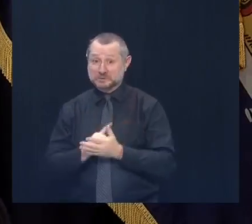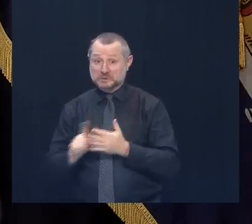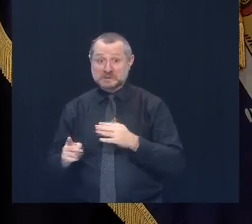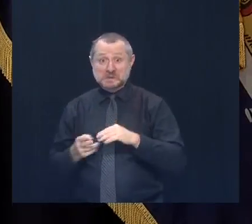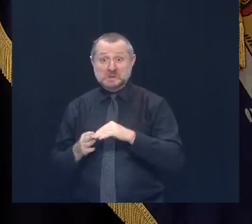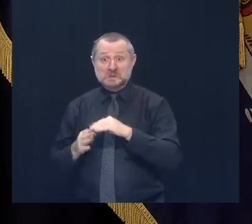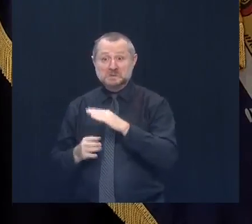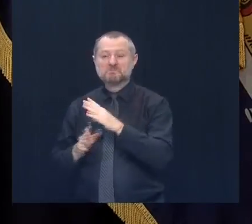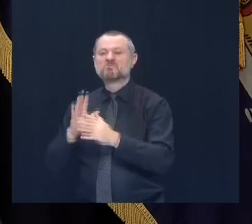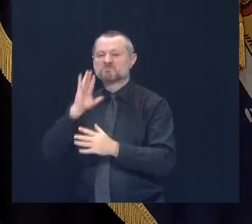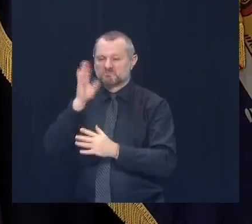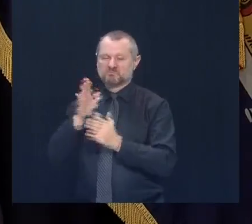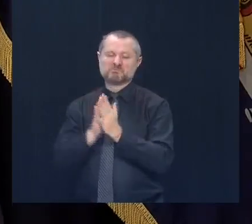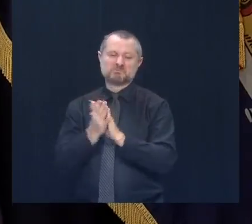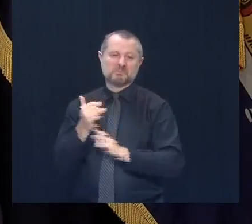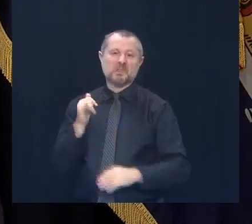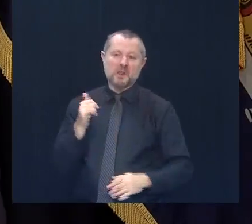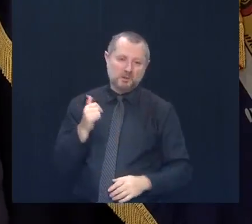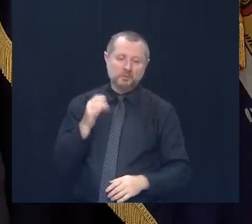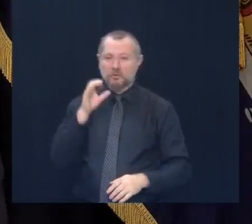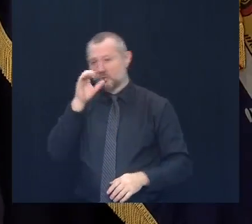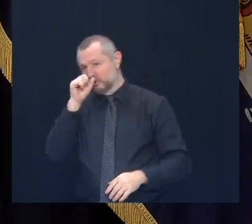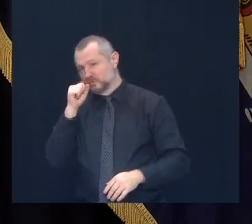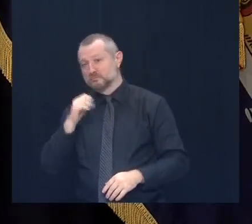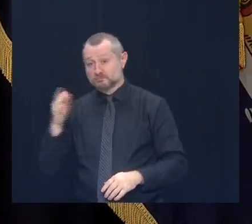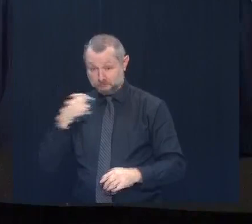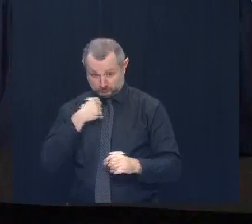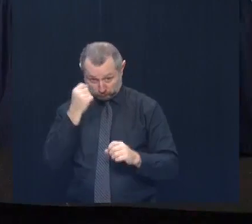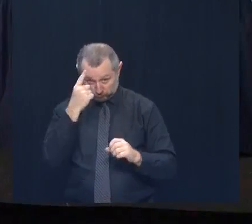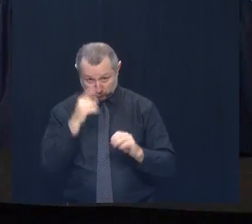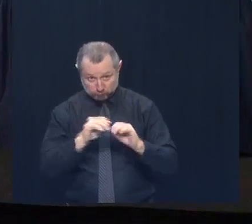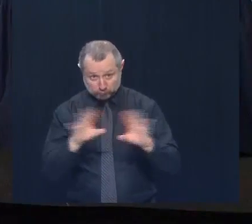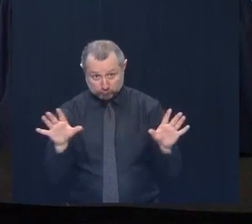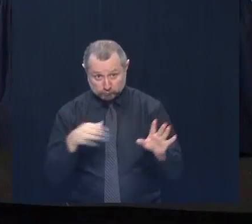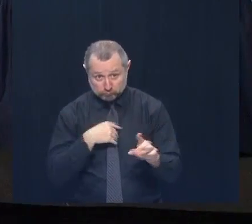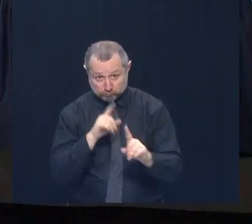UNLESS, THEY DRAMATICALLY CHANGE THE TRAJECTORY OF THEÑiHINFECTION